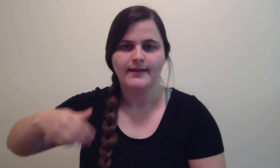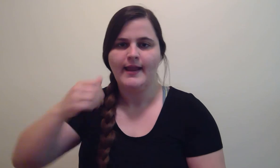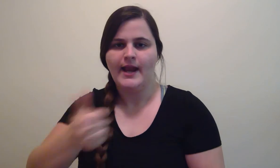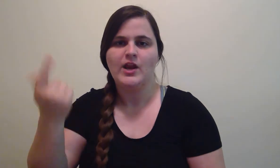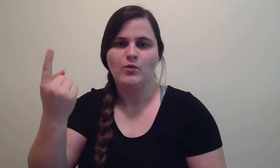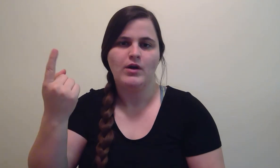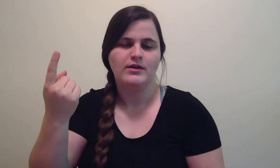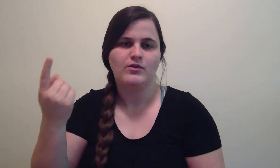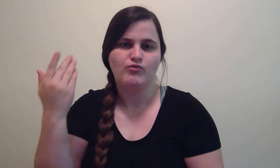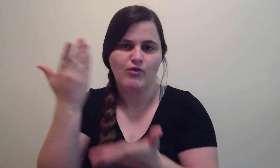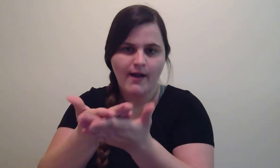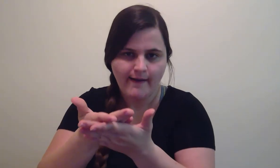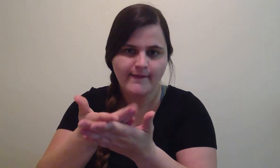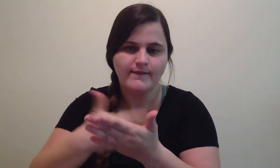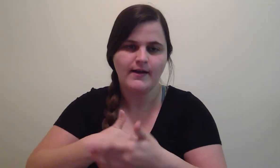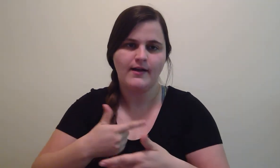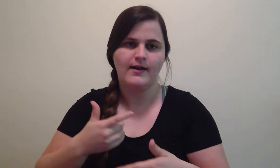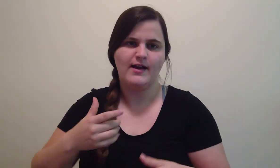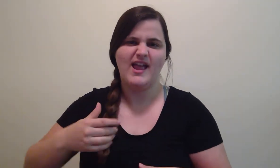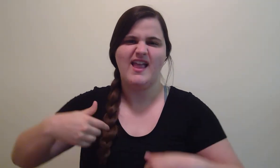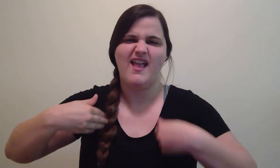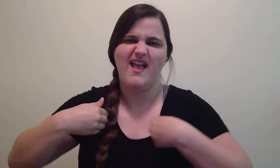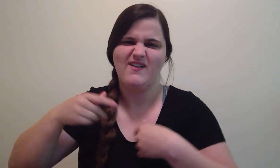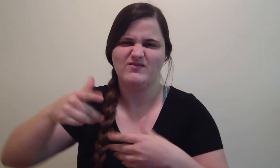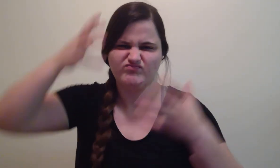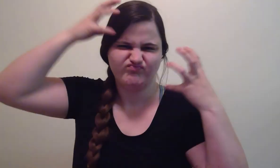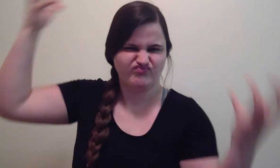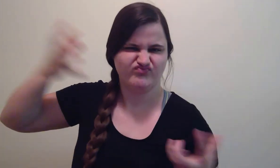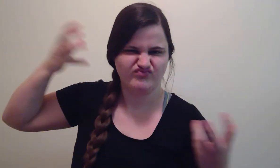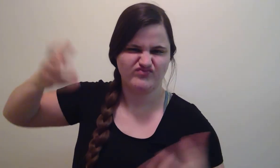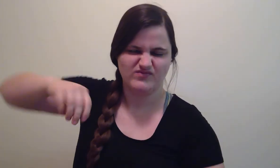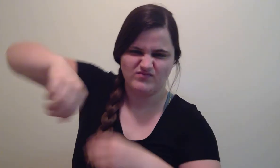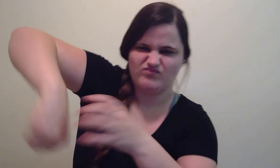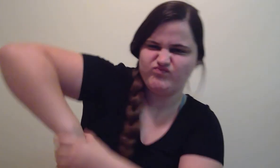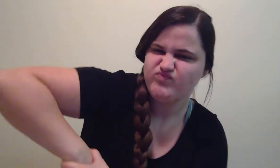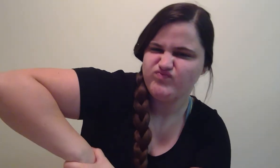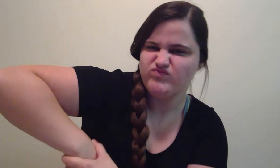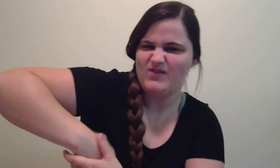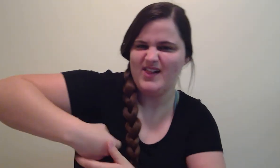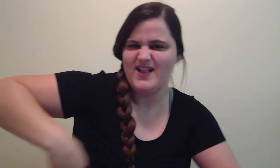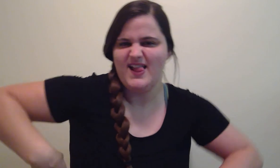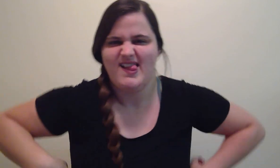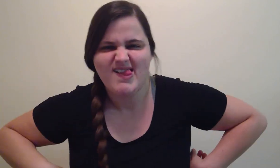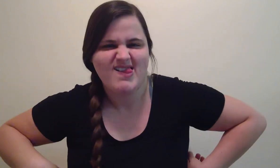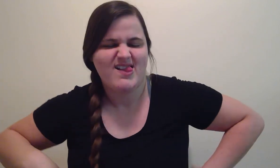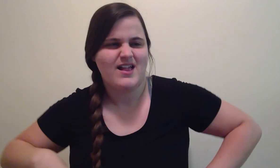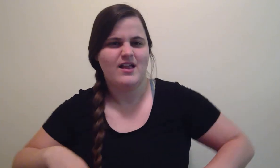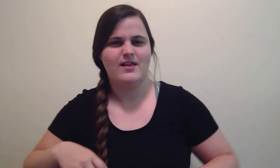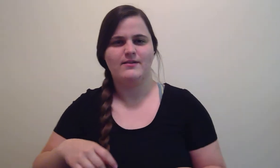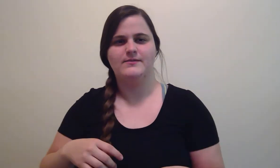but it was too late by the time anyone arrived on the scene. I had Fluffy in a headlock and her arm twisted